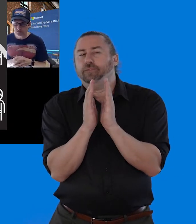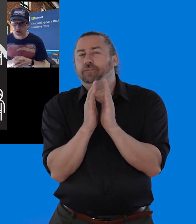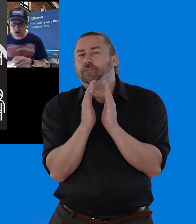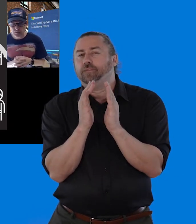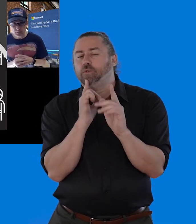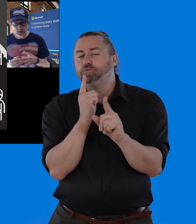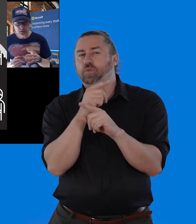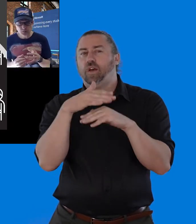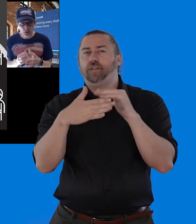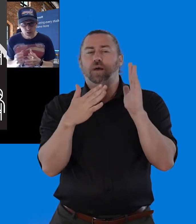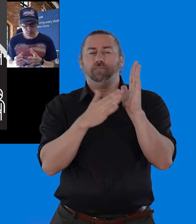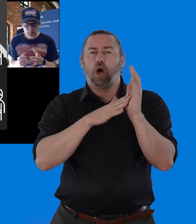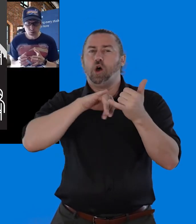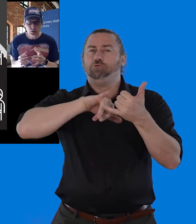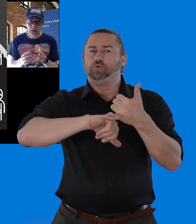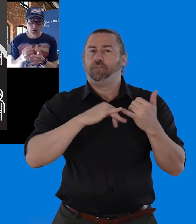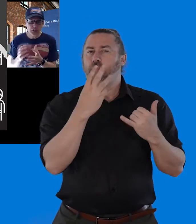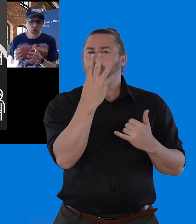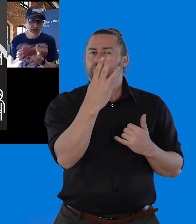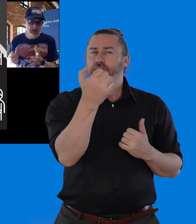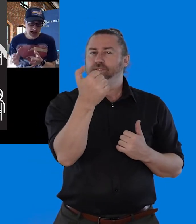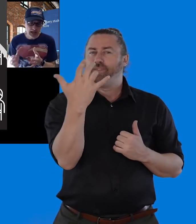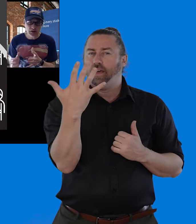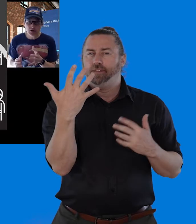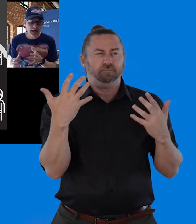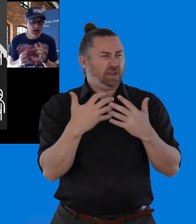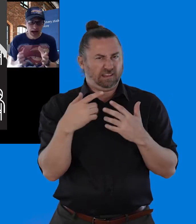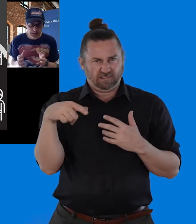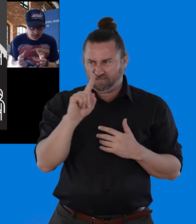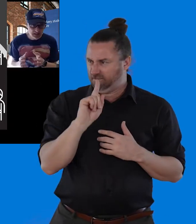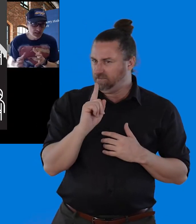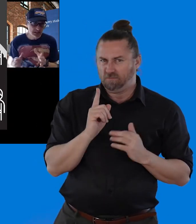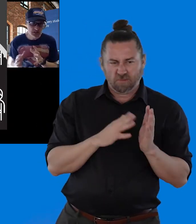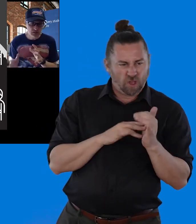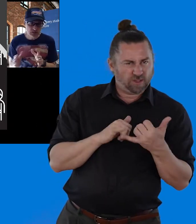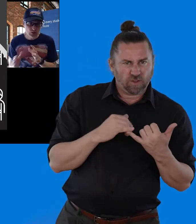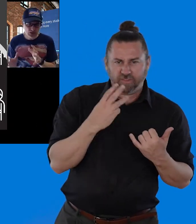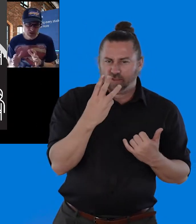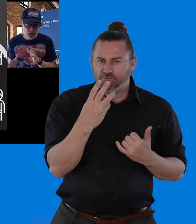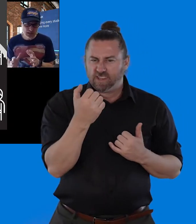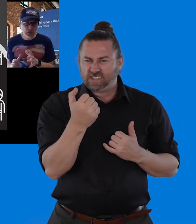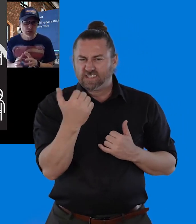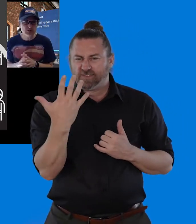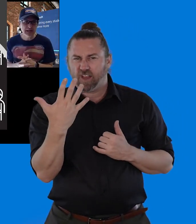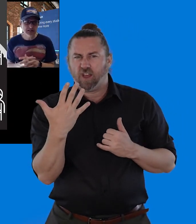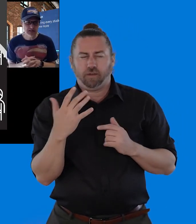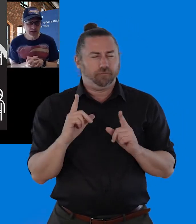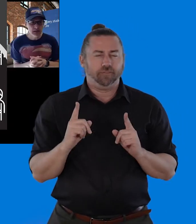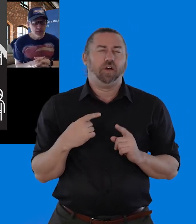365 just because for a lot of people they don't know it's there, they don't know how to access it, et cetera. So, we'll just do some of those basics there.